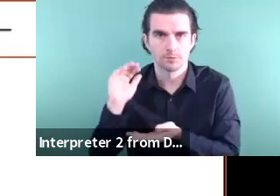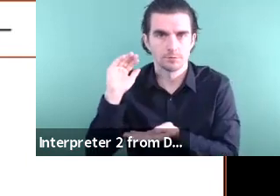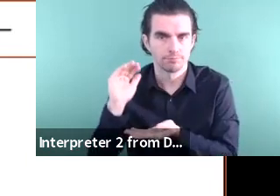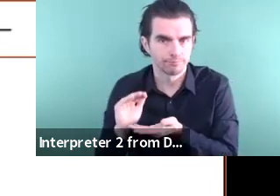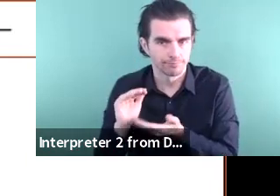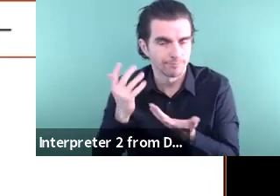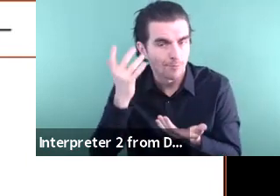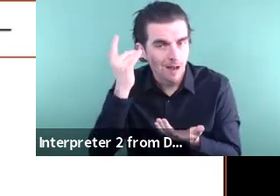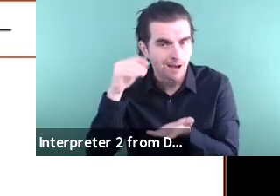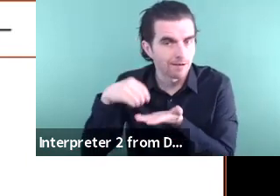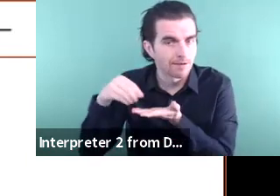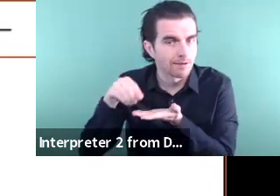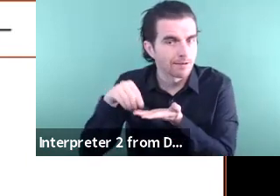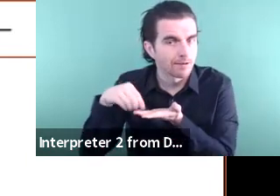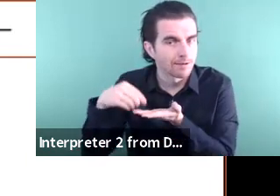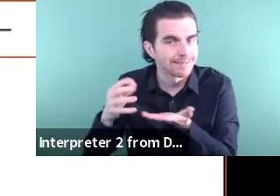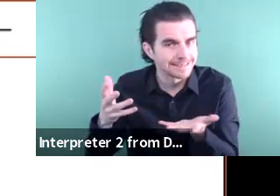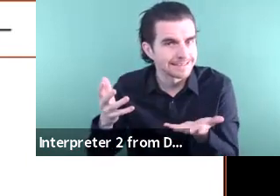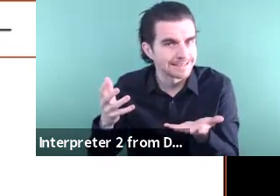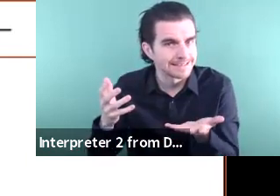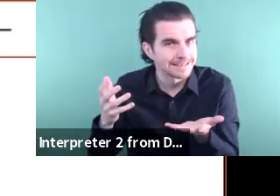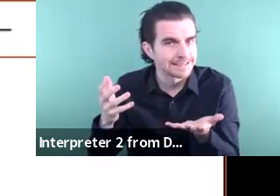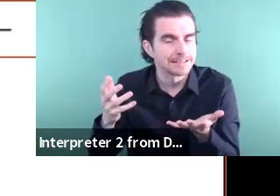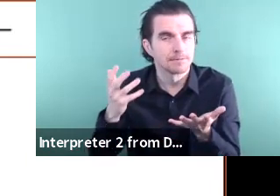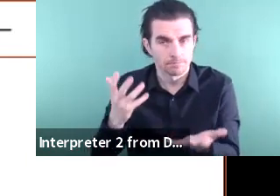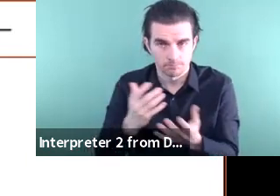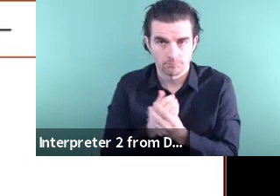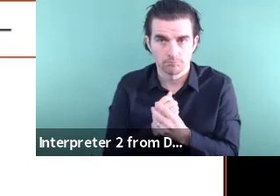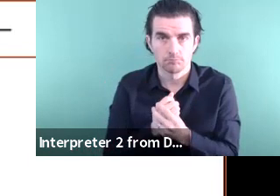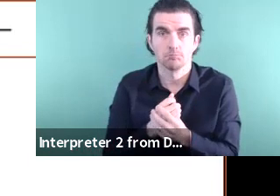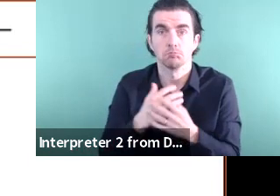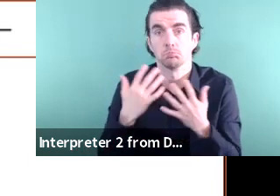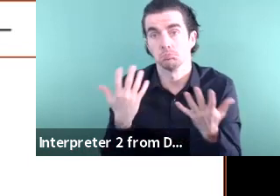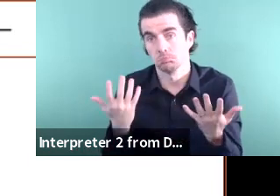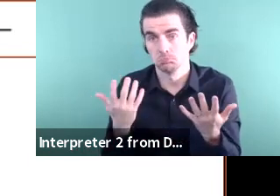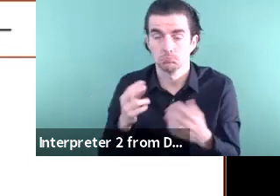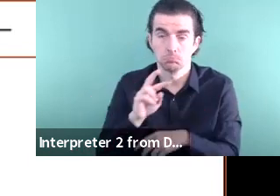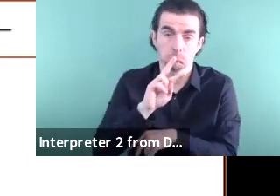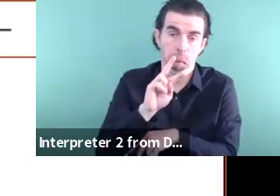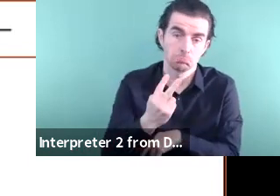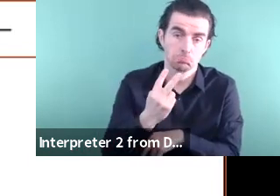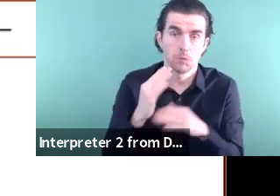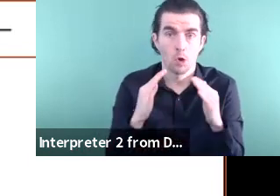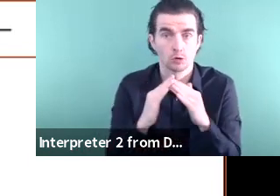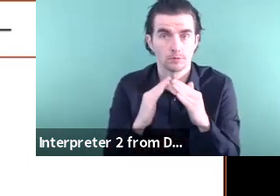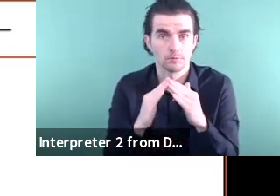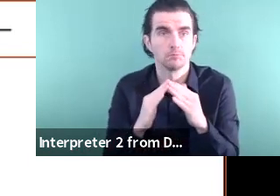So, here I now discuss the case of Mongolia, that as I mentioned earlier,